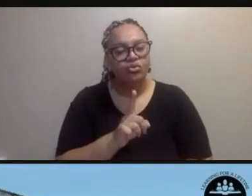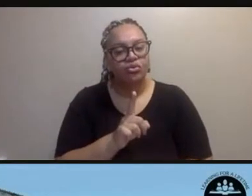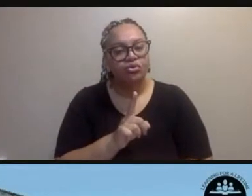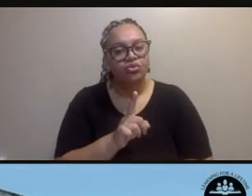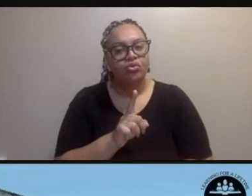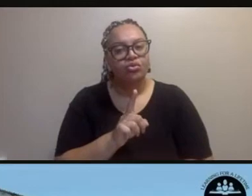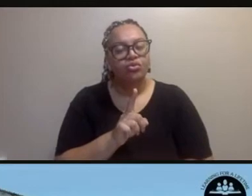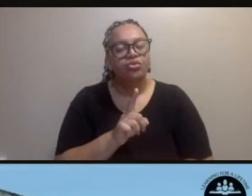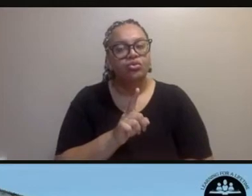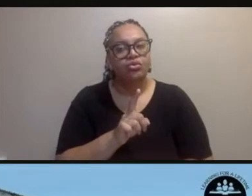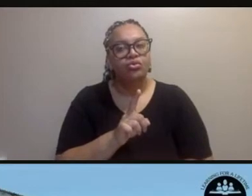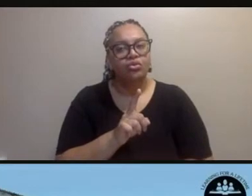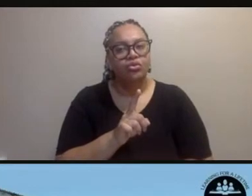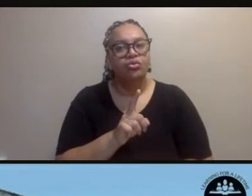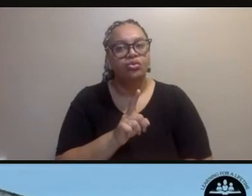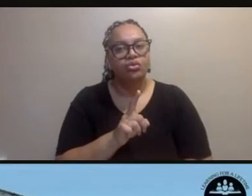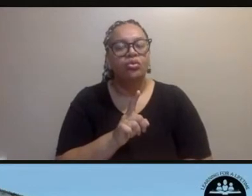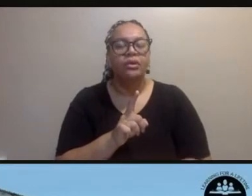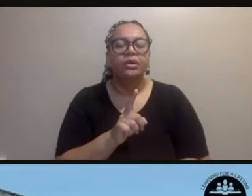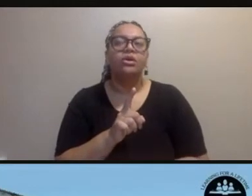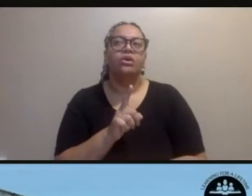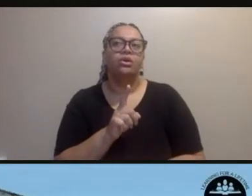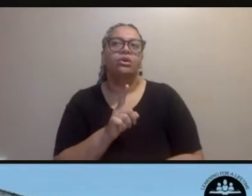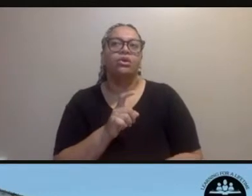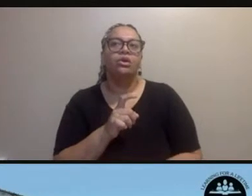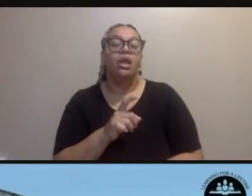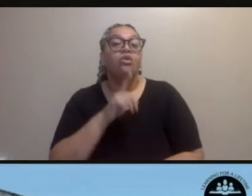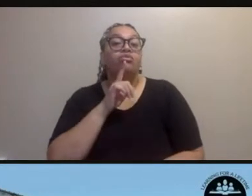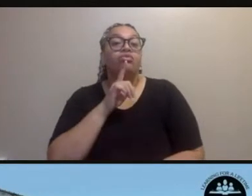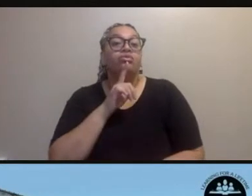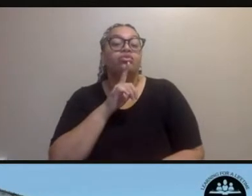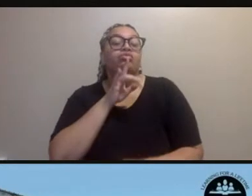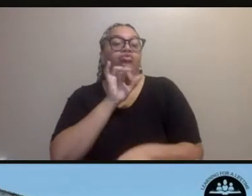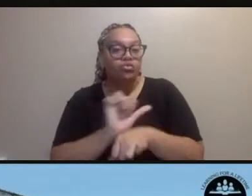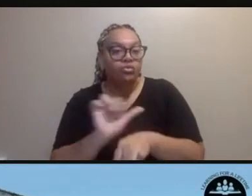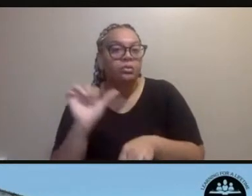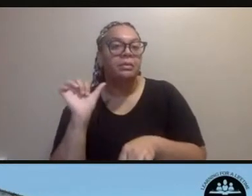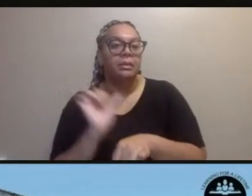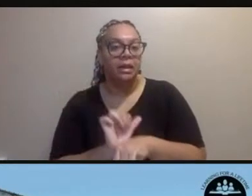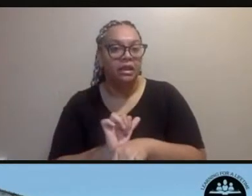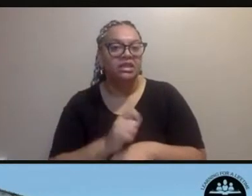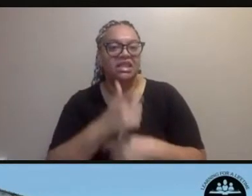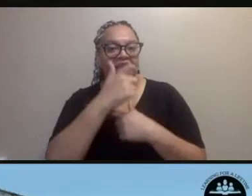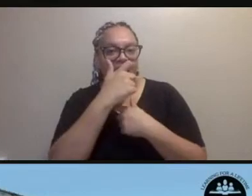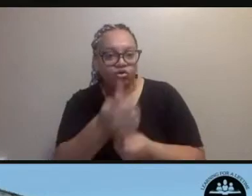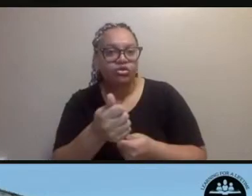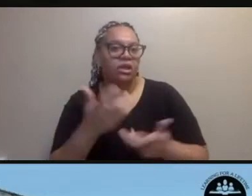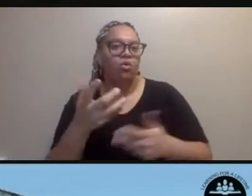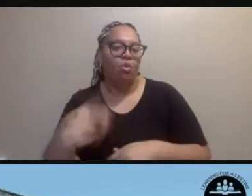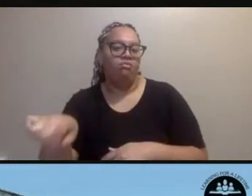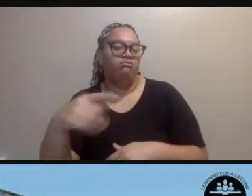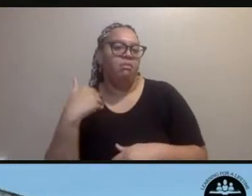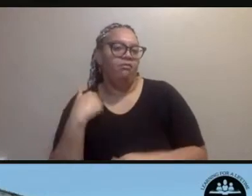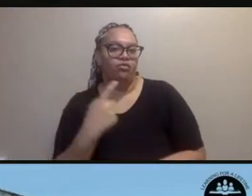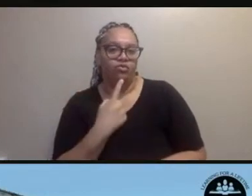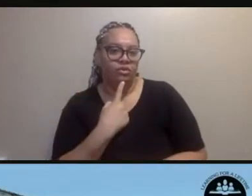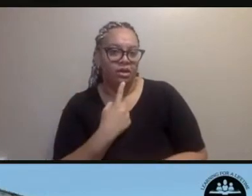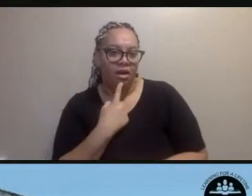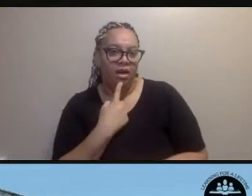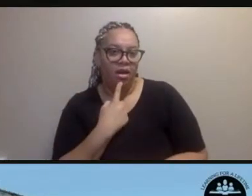TALKING TO FOLKS WHEN YOU'RE REACHING OUT TO FOLKSAKING